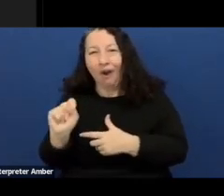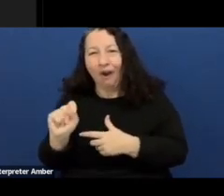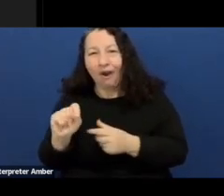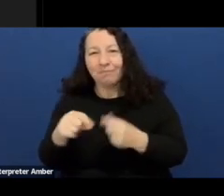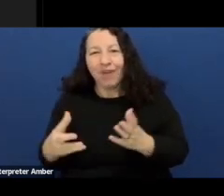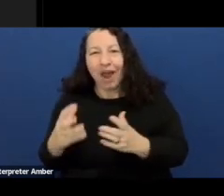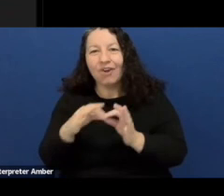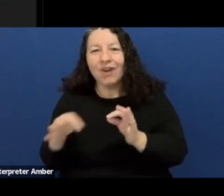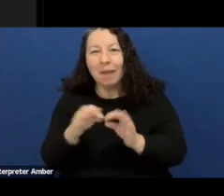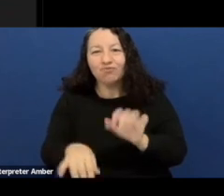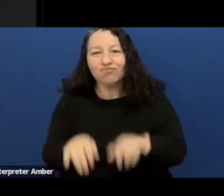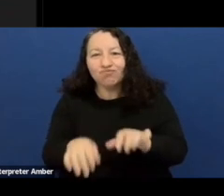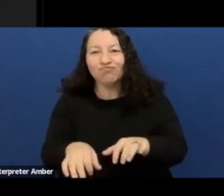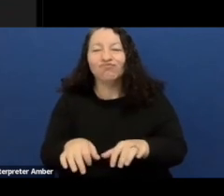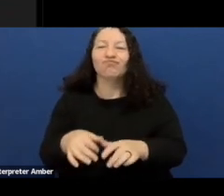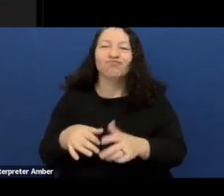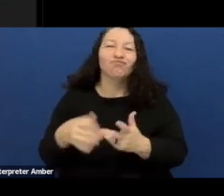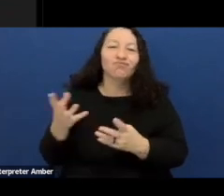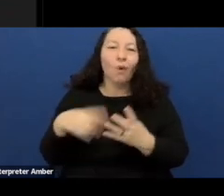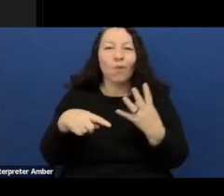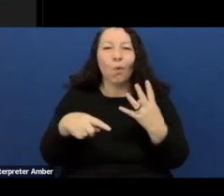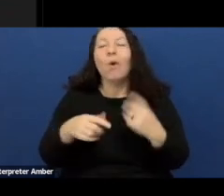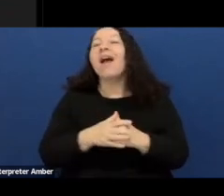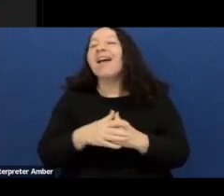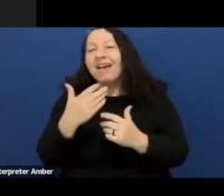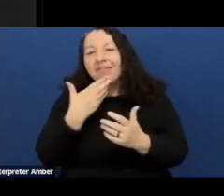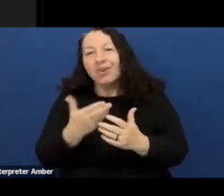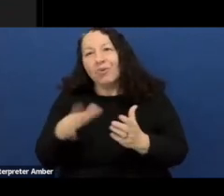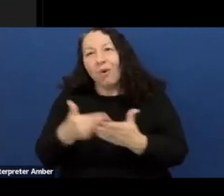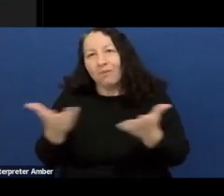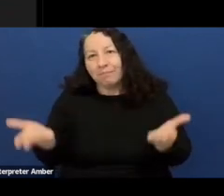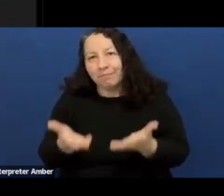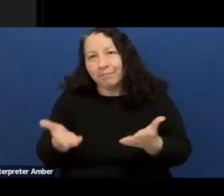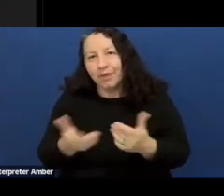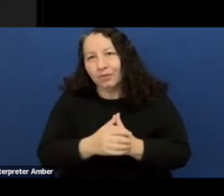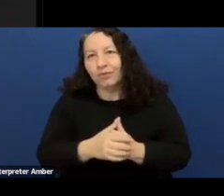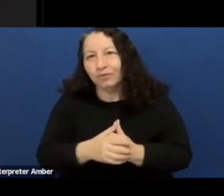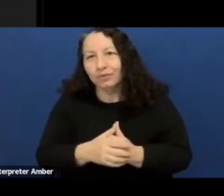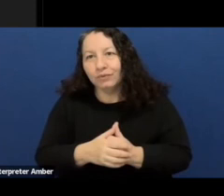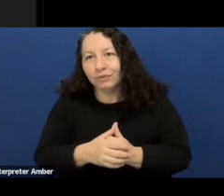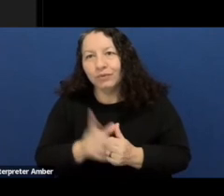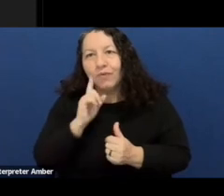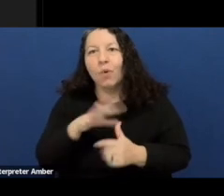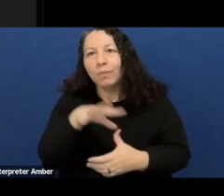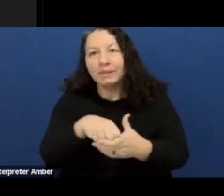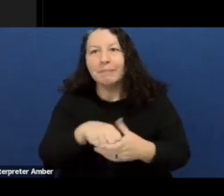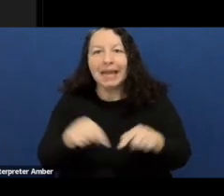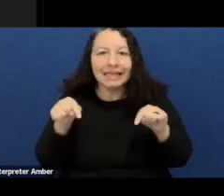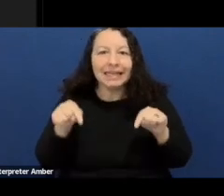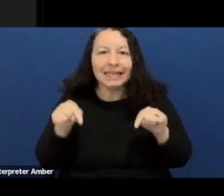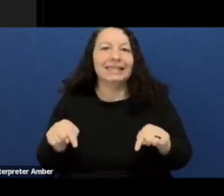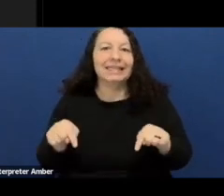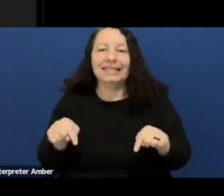and our interpreters, ASL and Spanish and our captioner. And thank you all for being